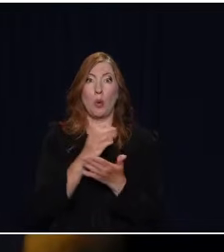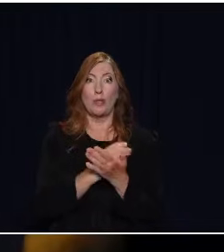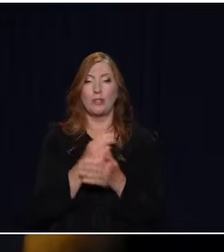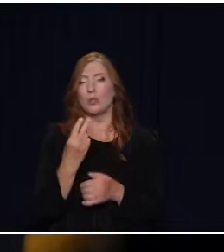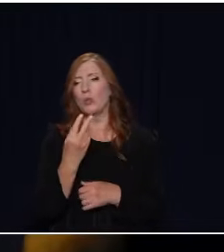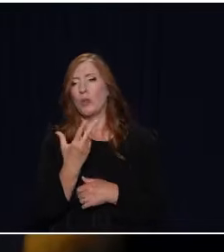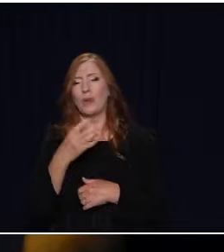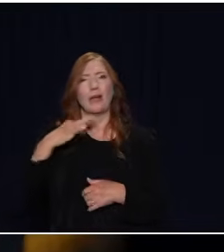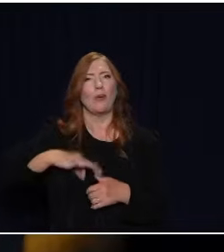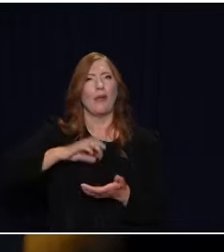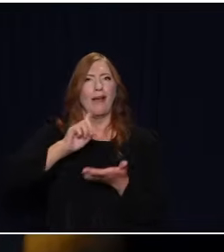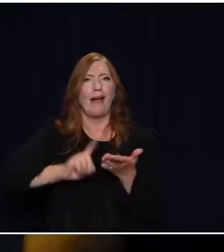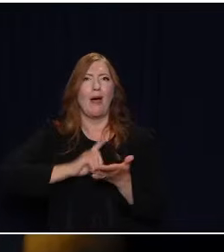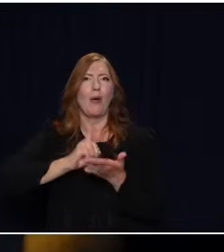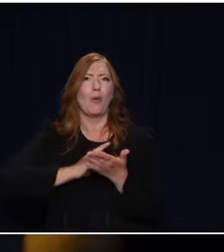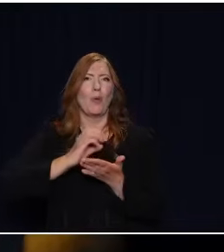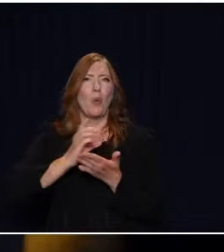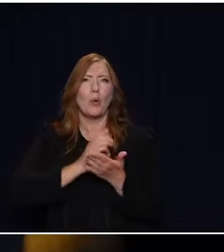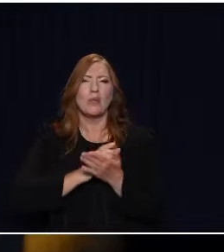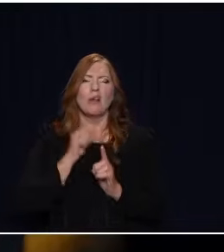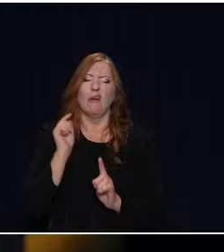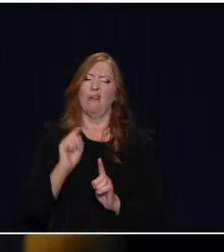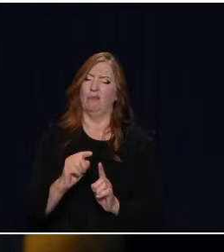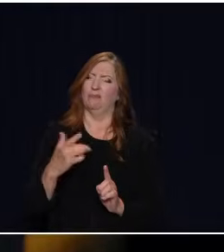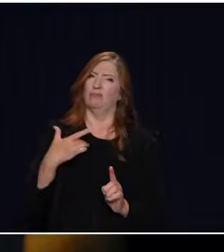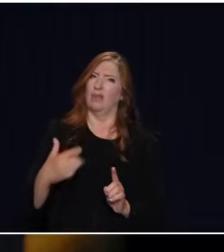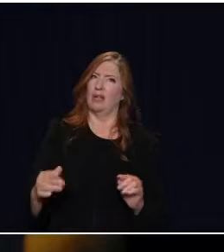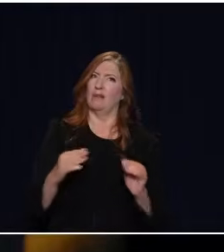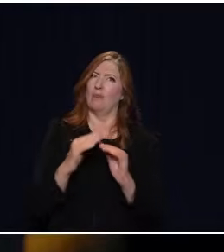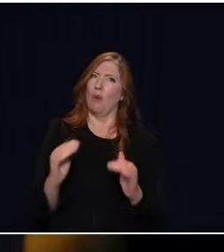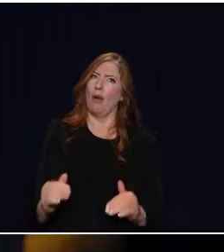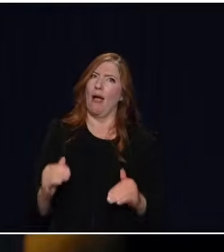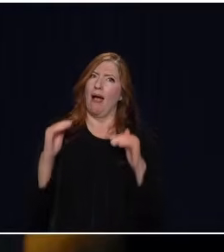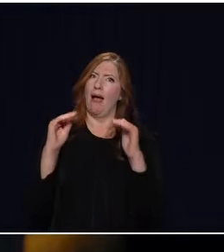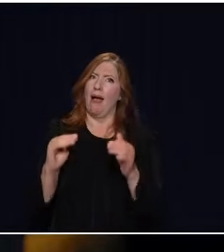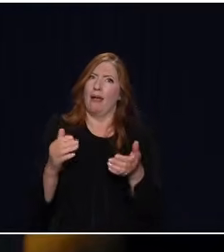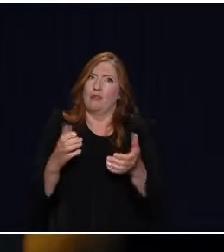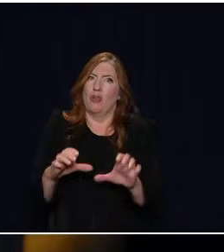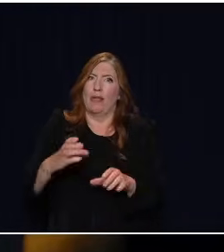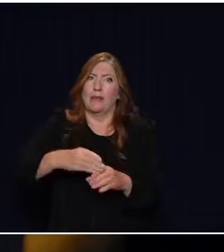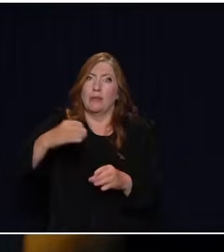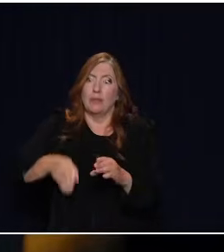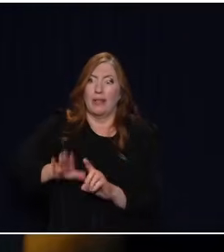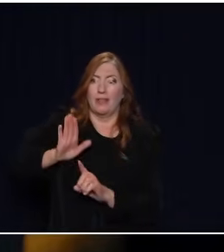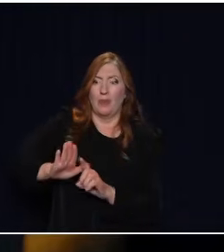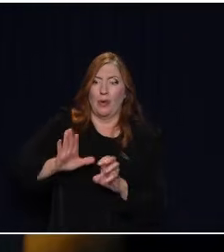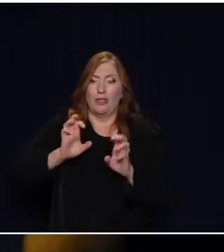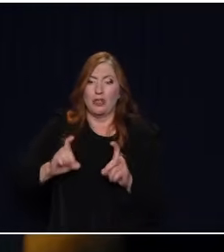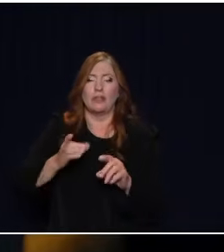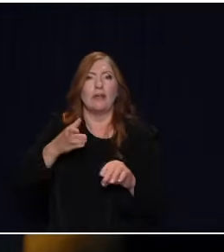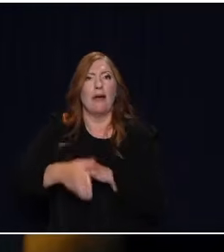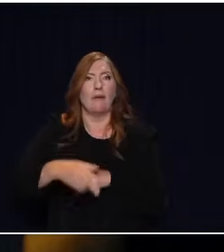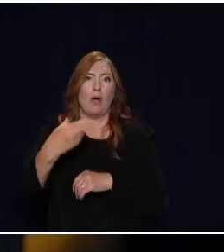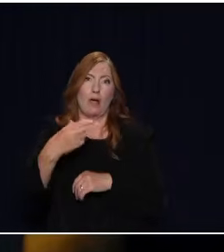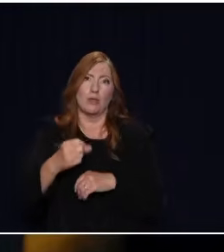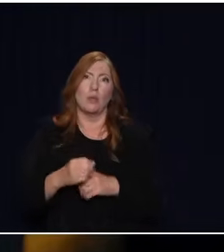WE KNOW RIGHT NOW THAT STUDENTS WHO TAKE TWO COURSES, TWO,